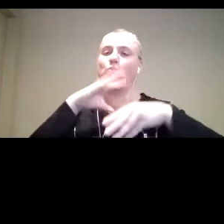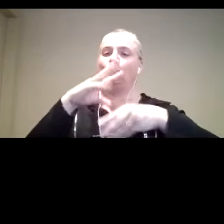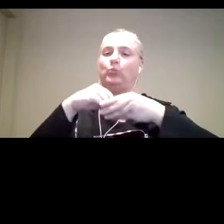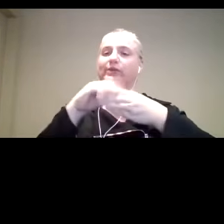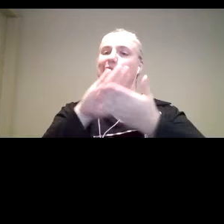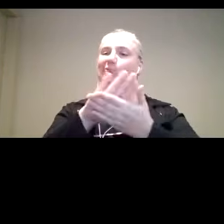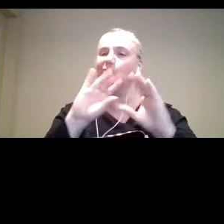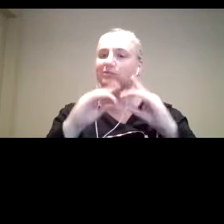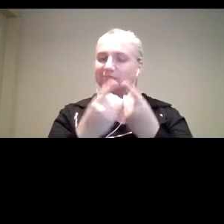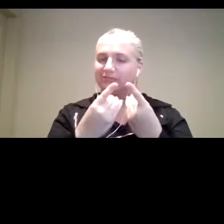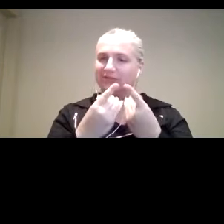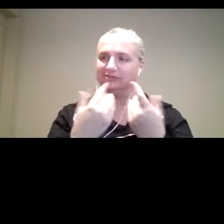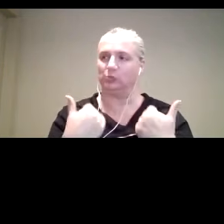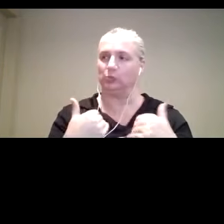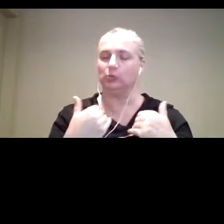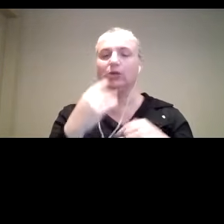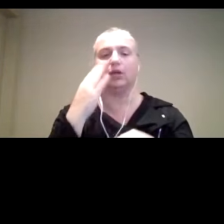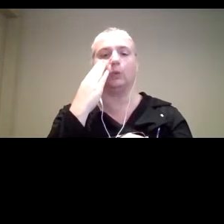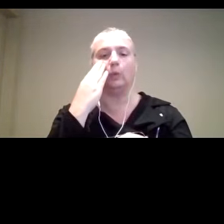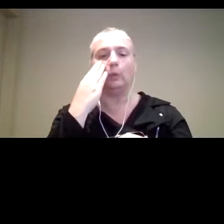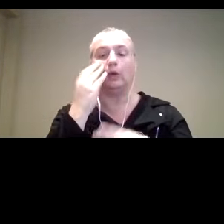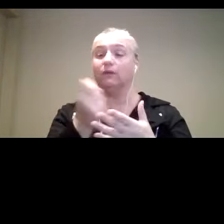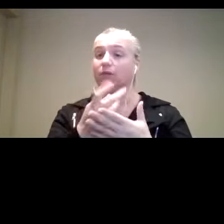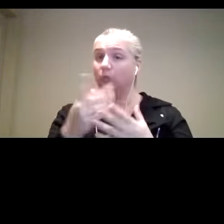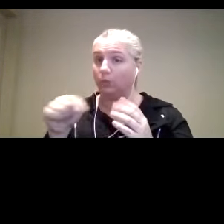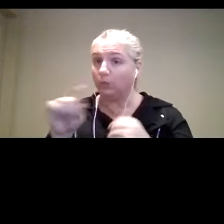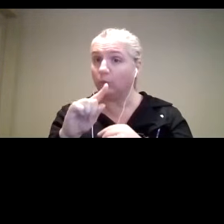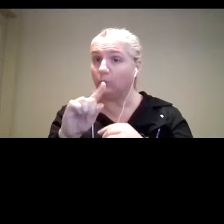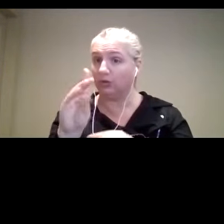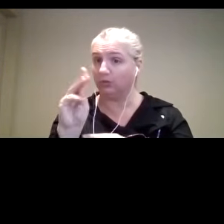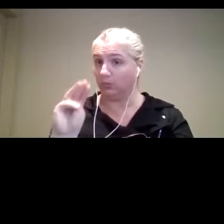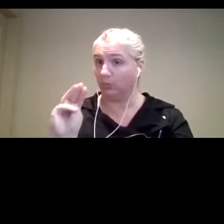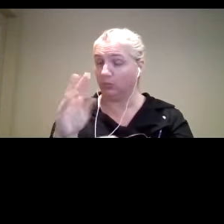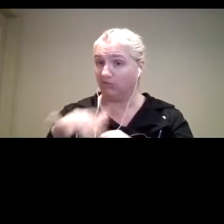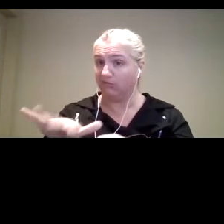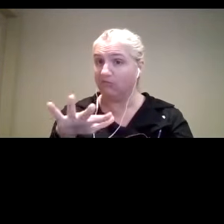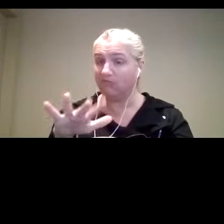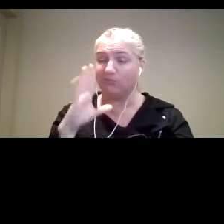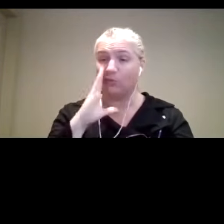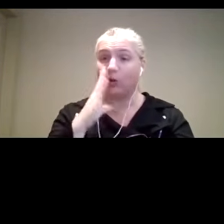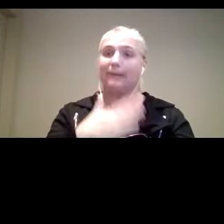And I know several of you are from the Des Moines area, you know Please Pass the Love,